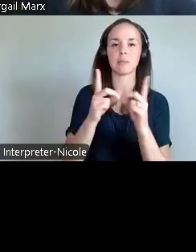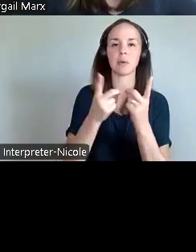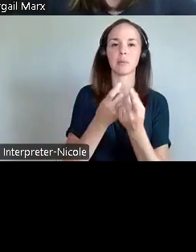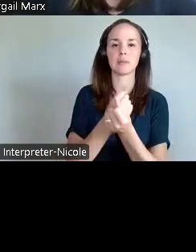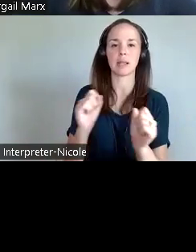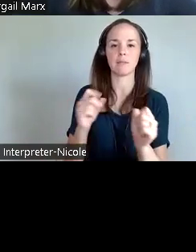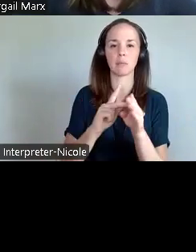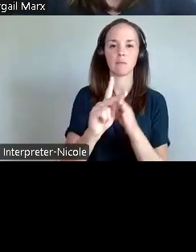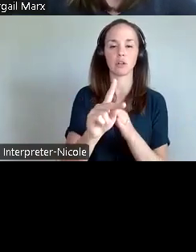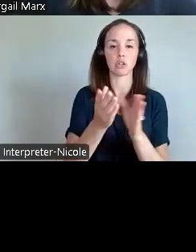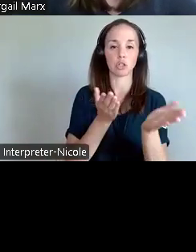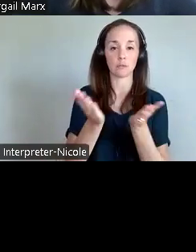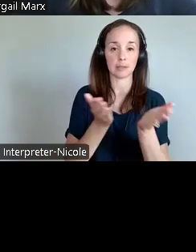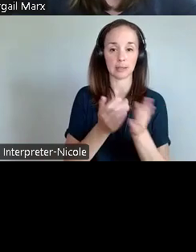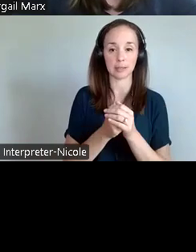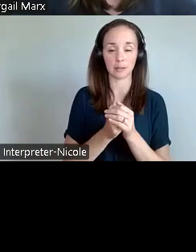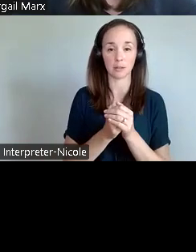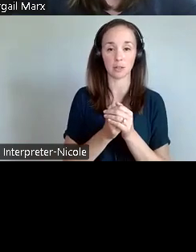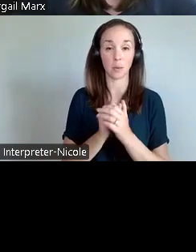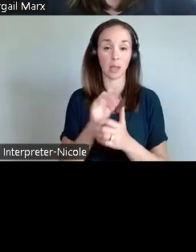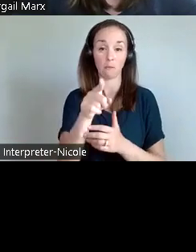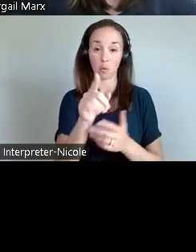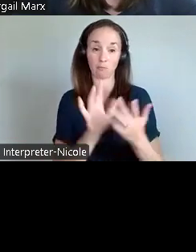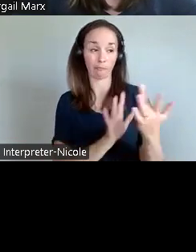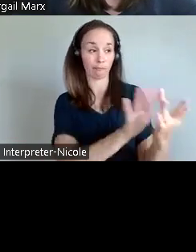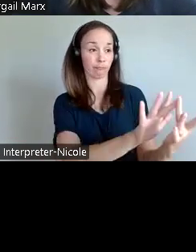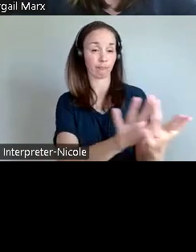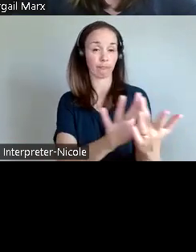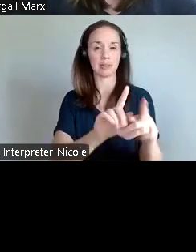So if you're reaching out to different speak language pathologists to find